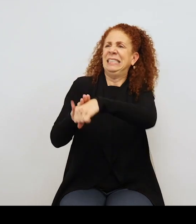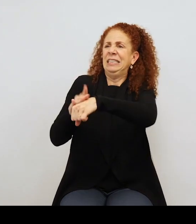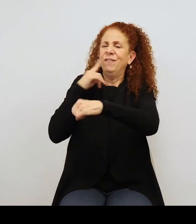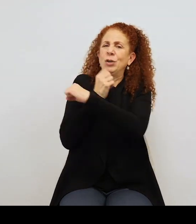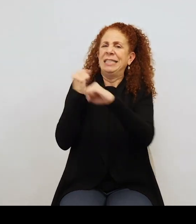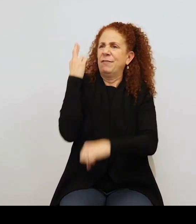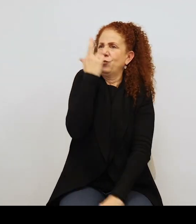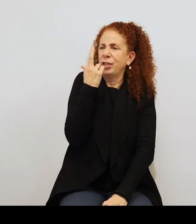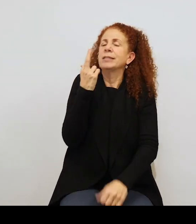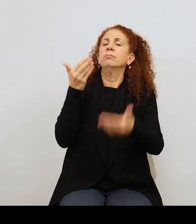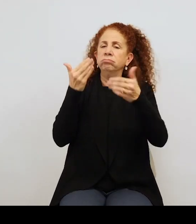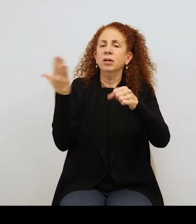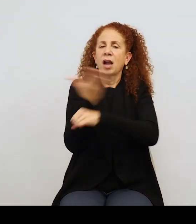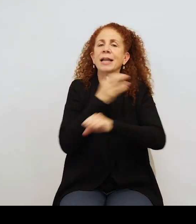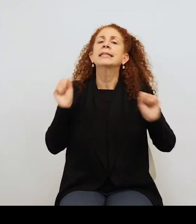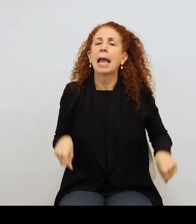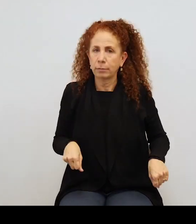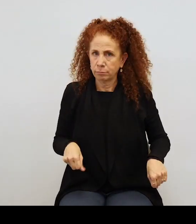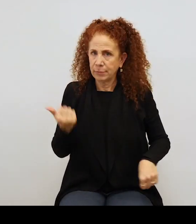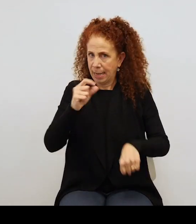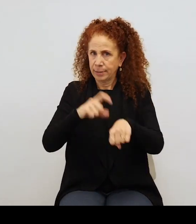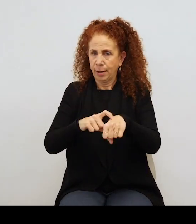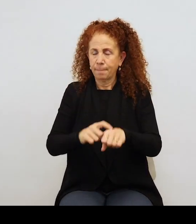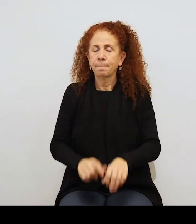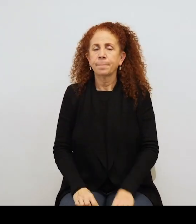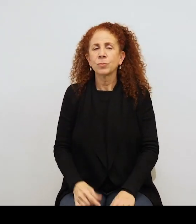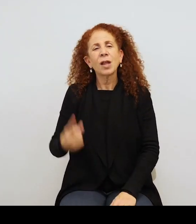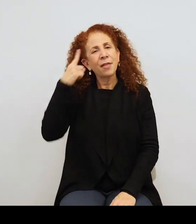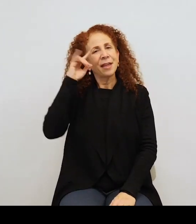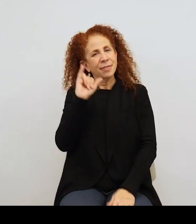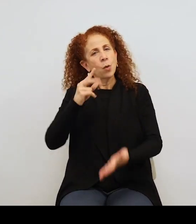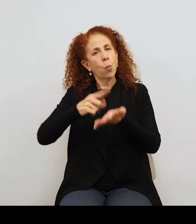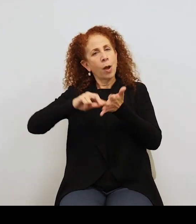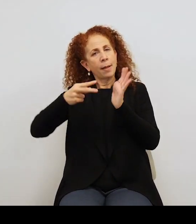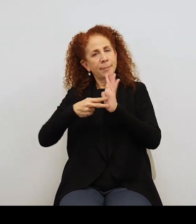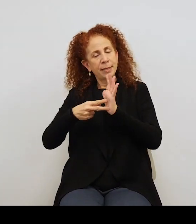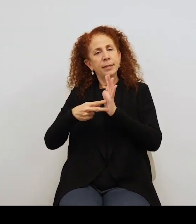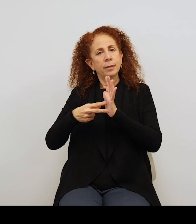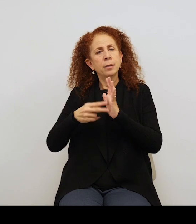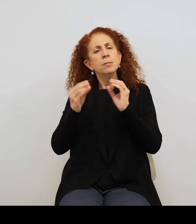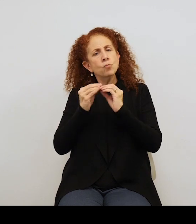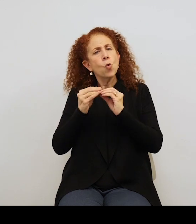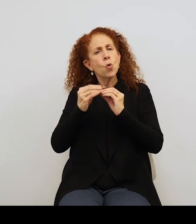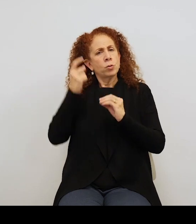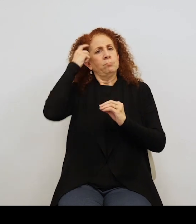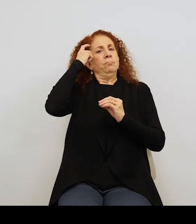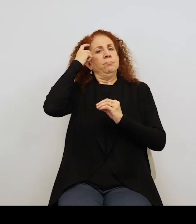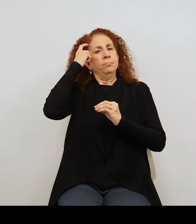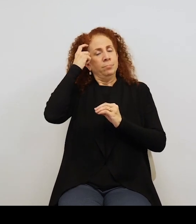you can cut it down anytime you want. And I think that's what I mean, is to be a little bit more mindful and not